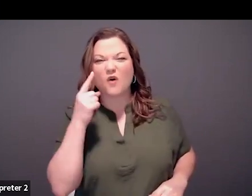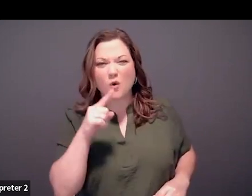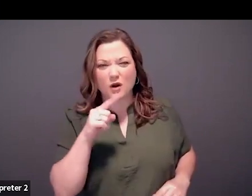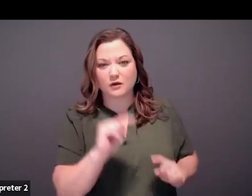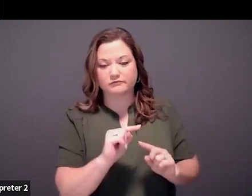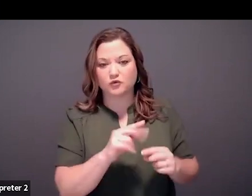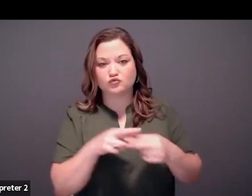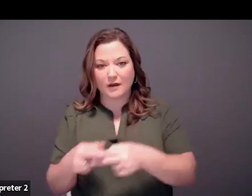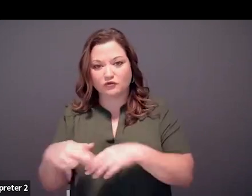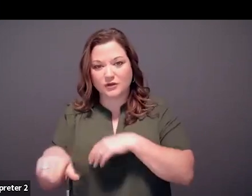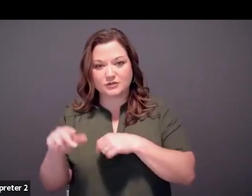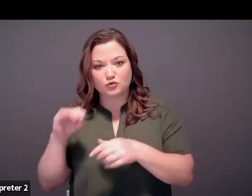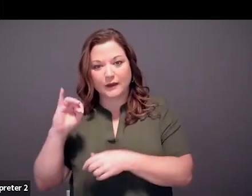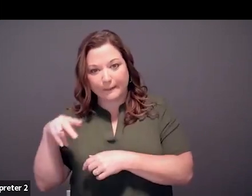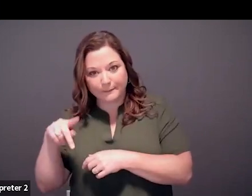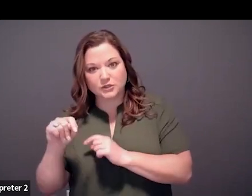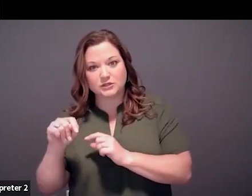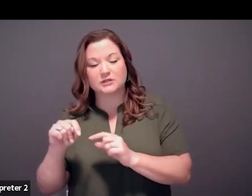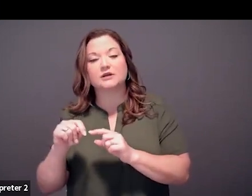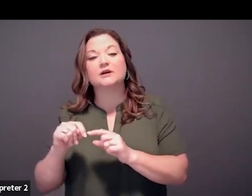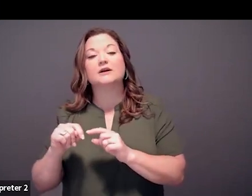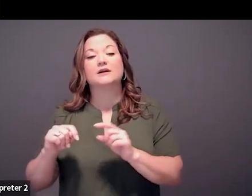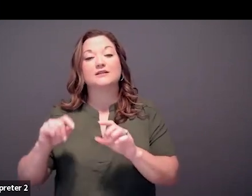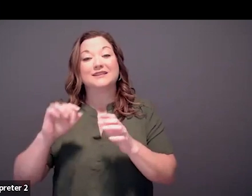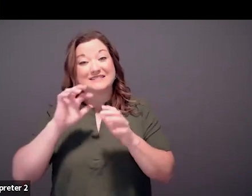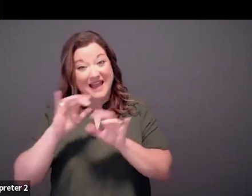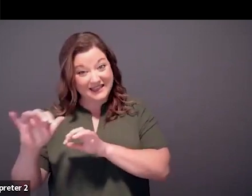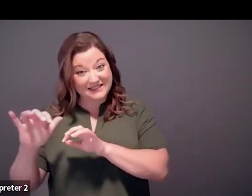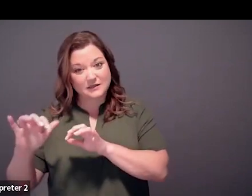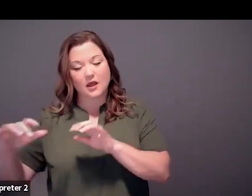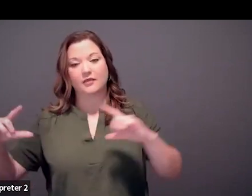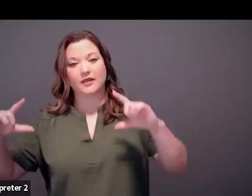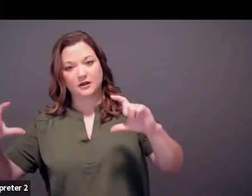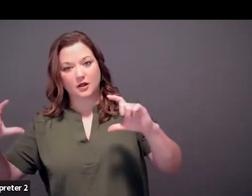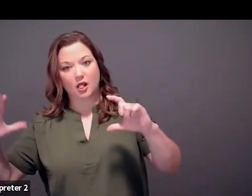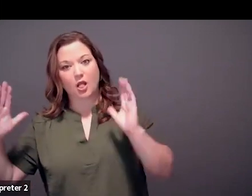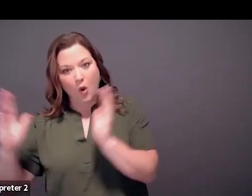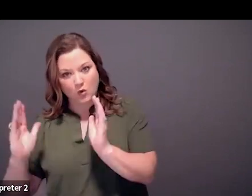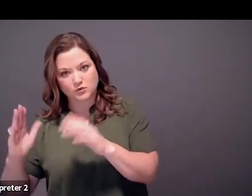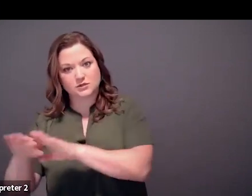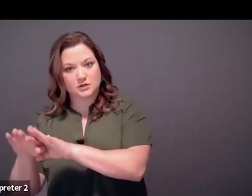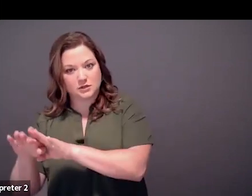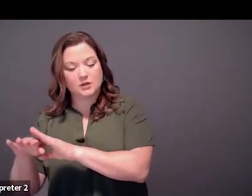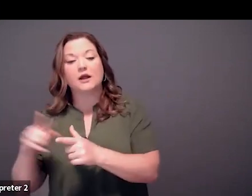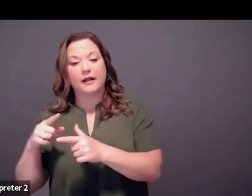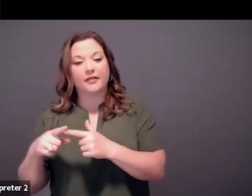Then I will have the text and I will close my label tag. Then the next one, personally, I'm going to go with a paragraph tag